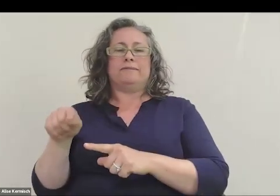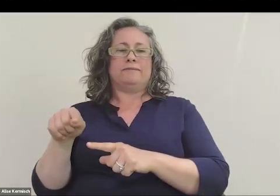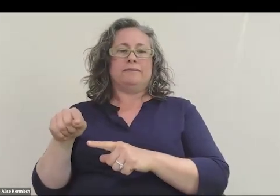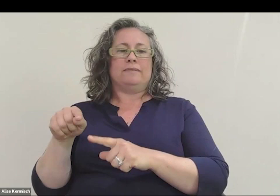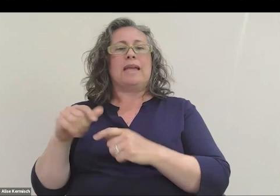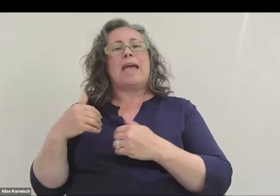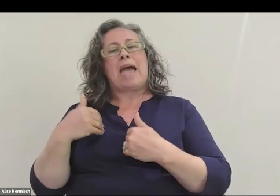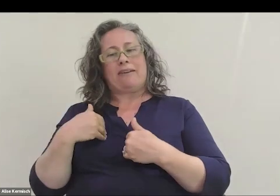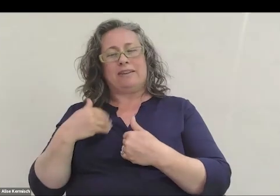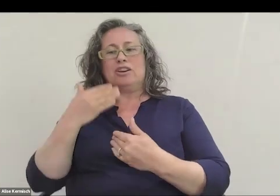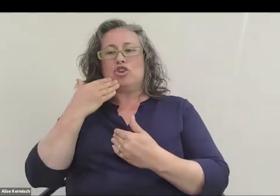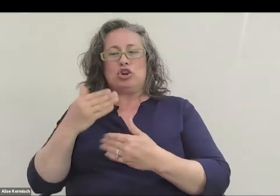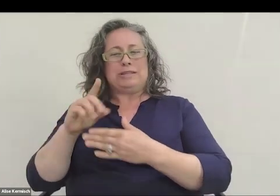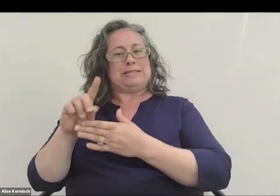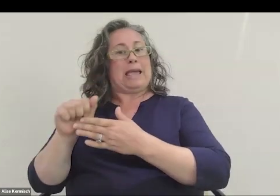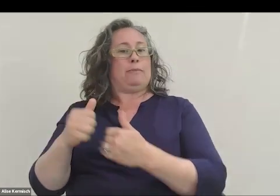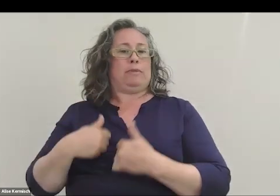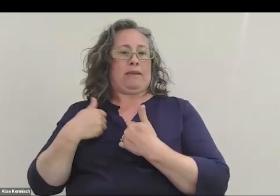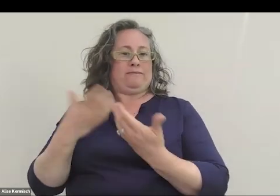a good disabled life.